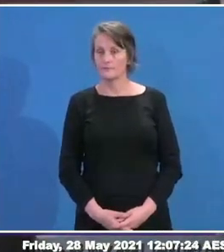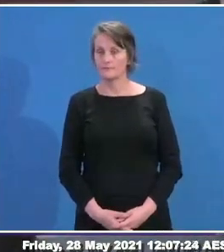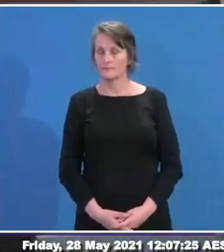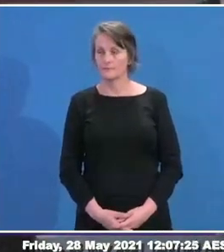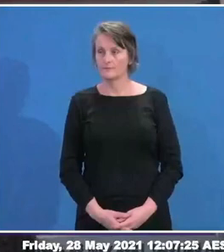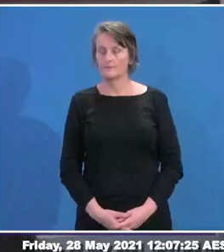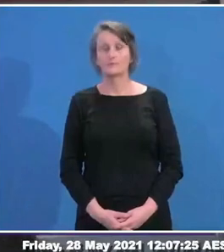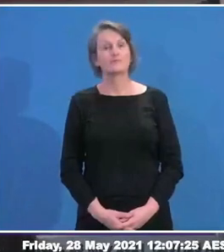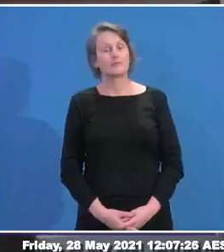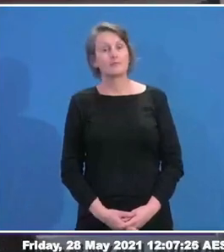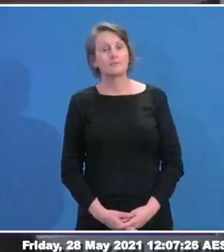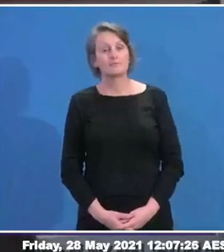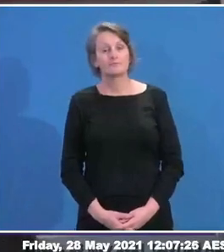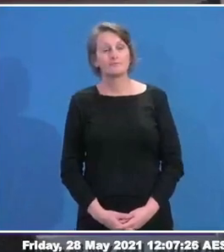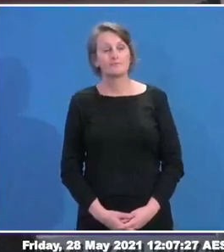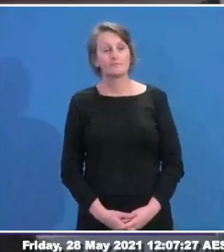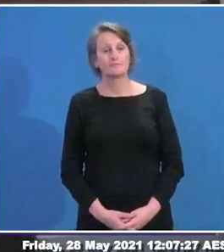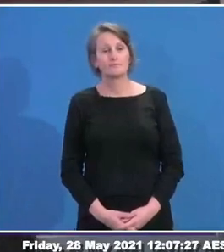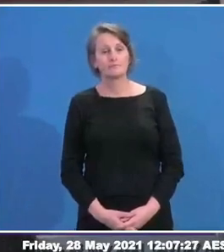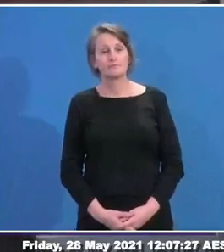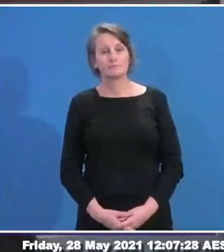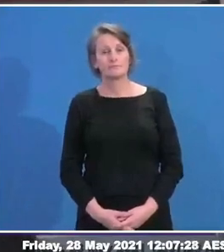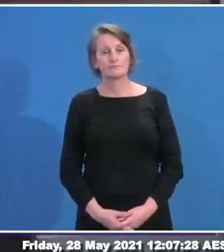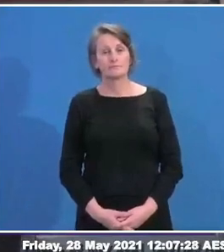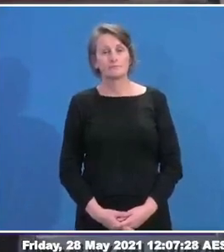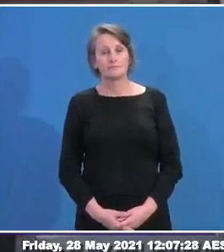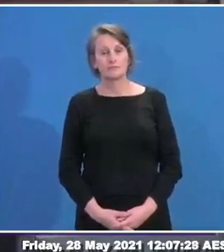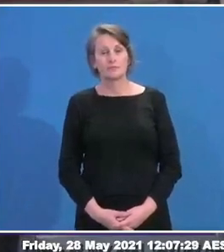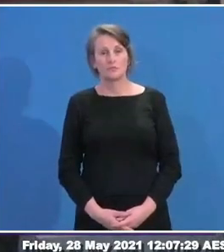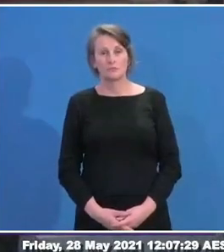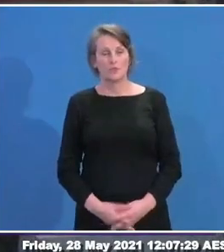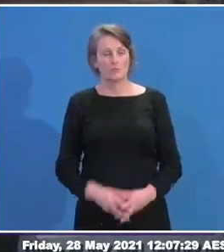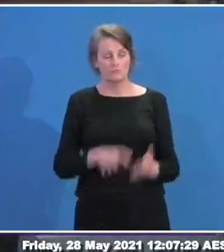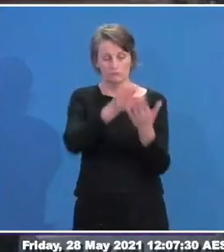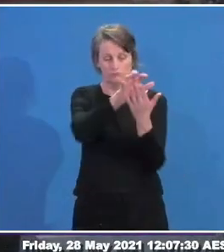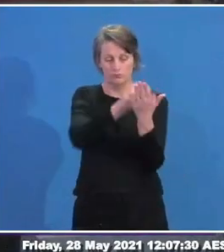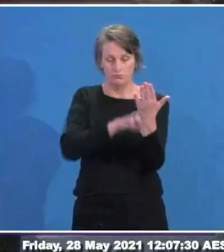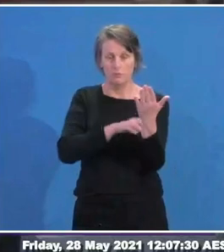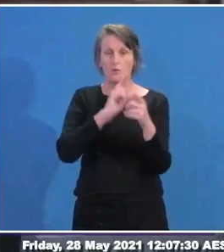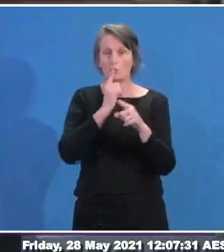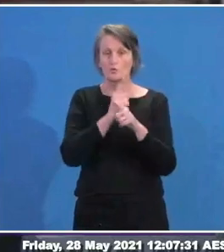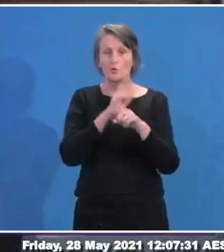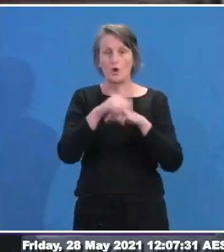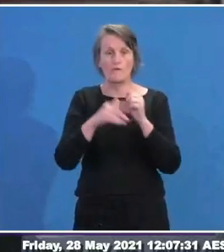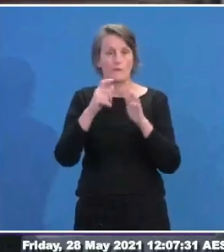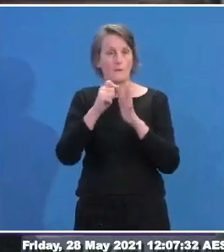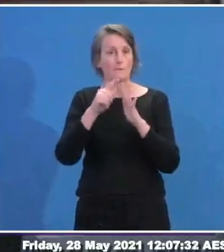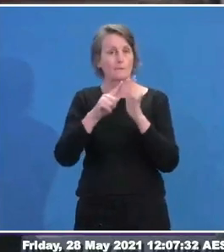You were asked some questions particularly around the passage halfway down the page "investigation findings"; do you see that? Yes.